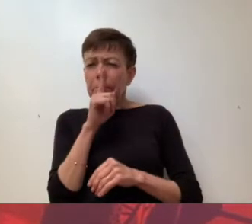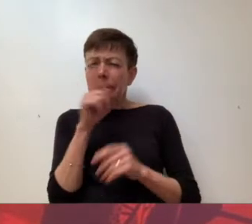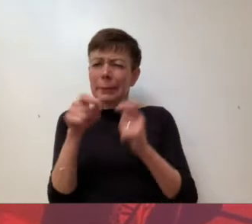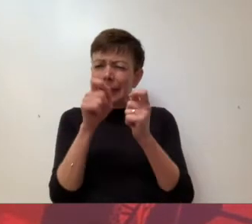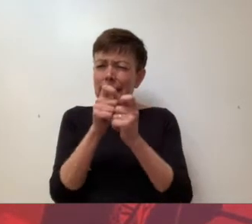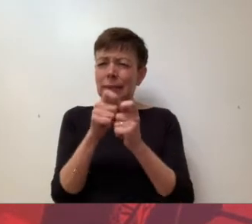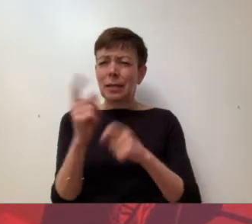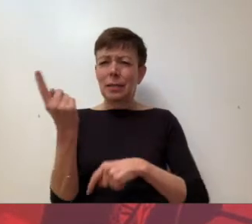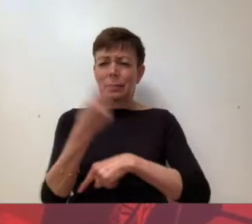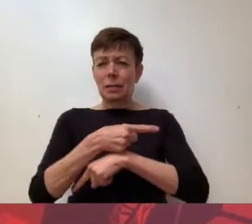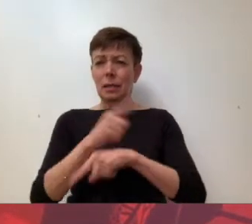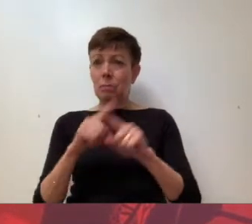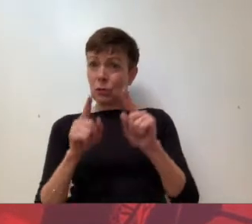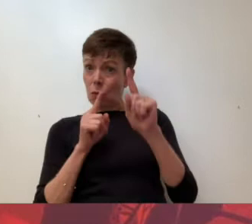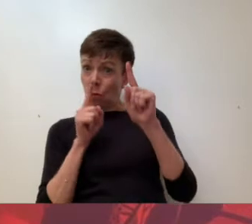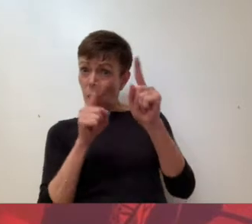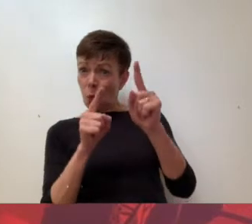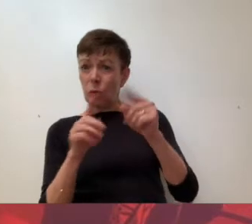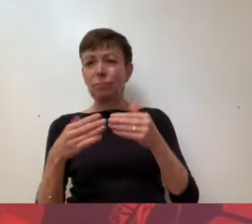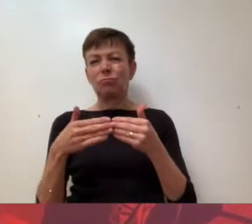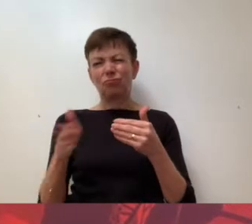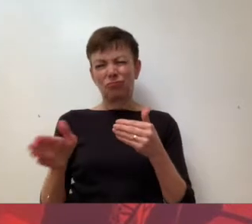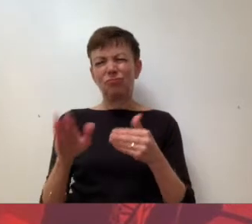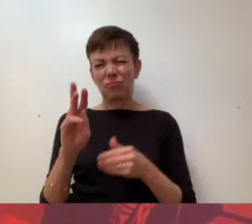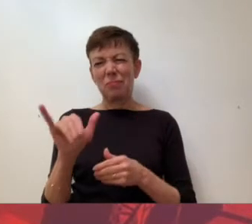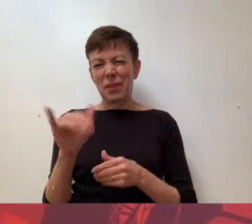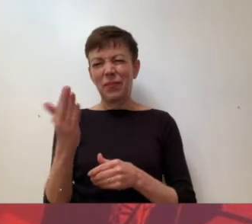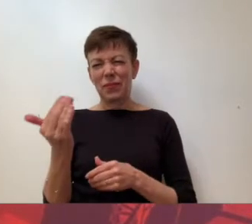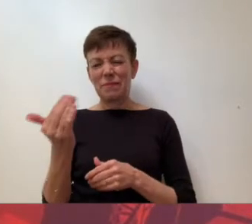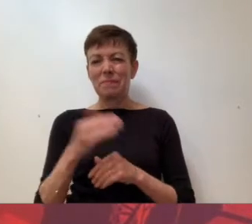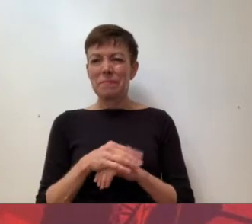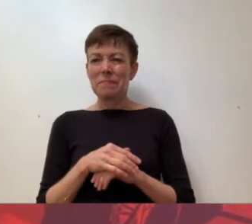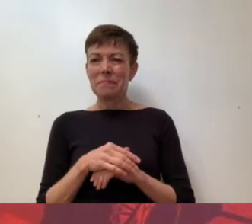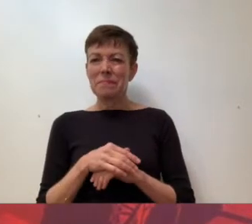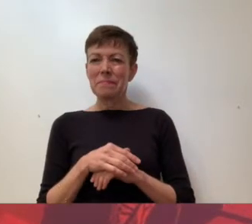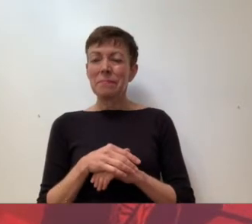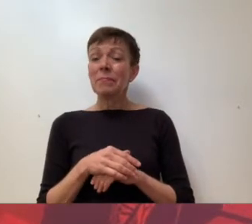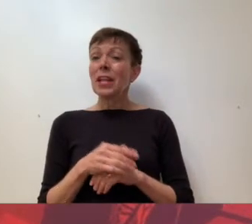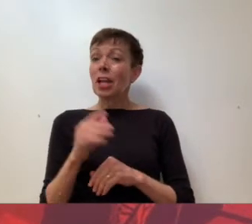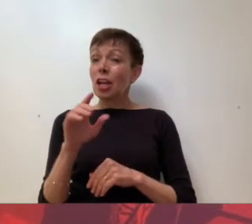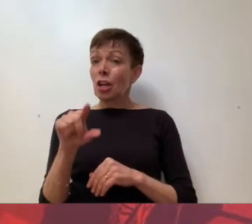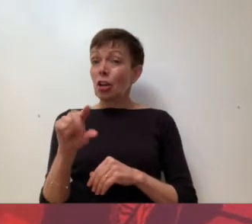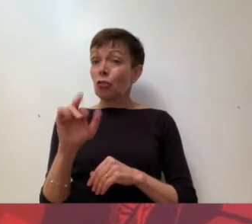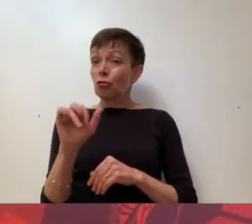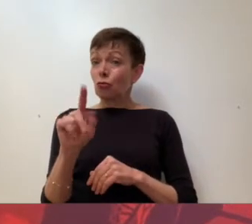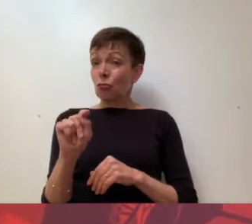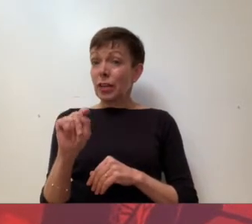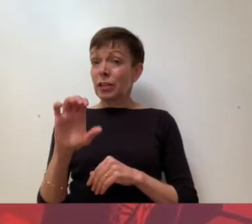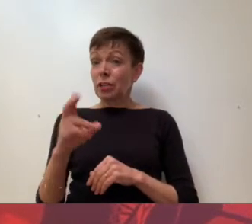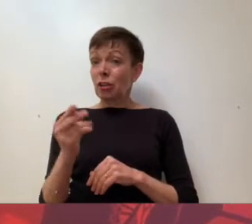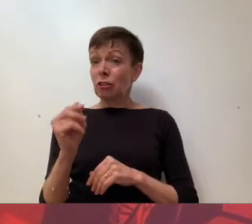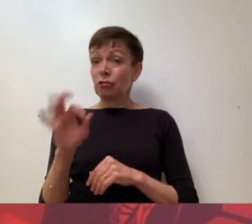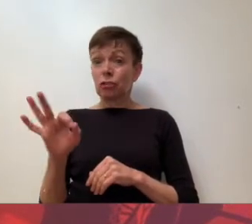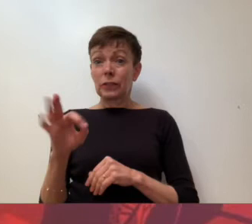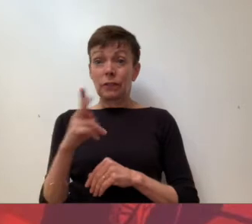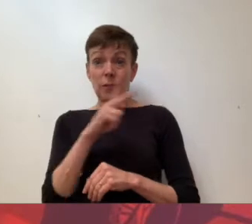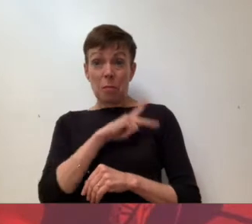May 15. So again, not a definitive date there, but working towards May 15. However, Great